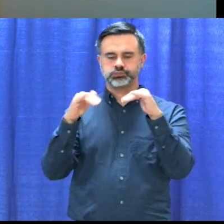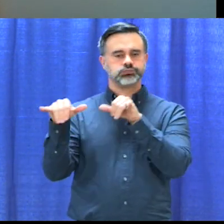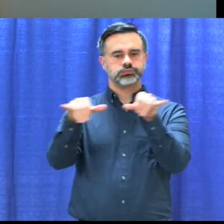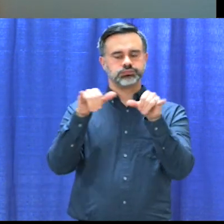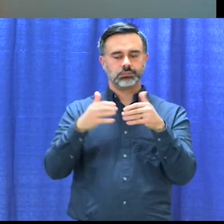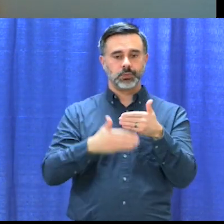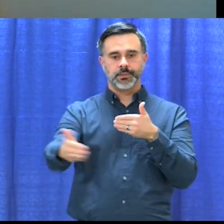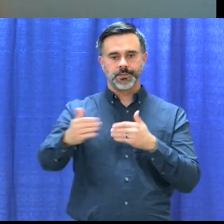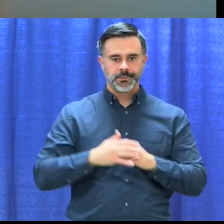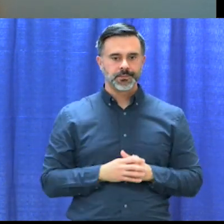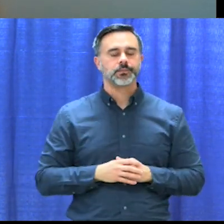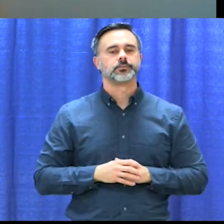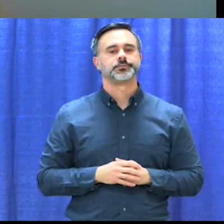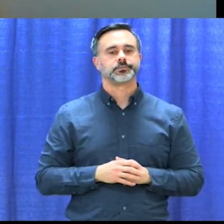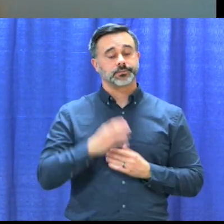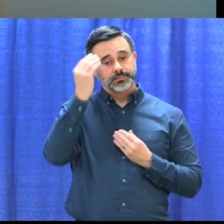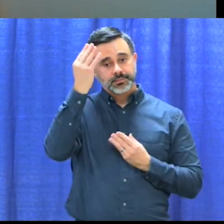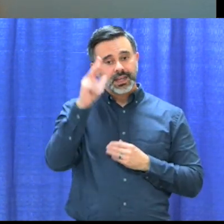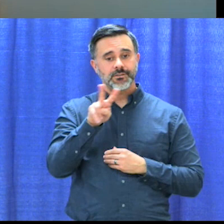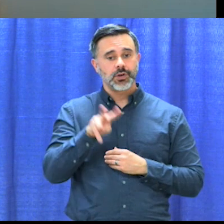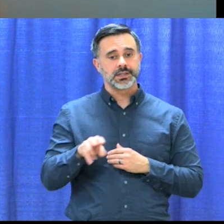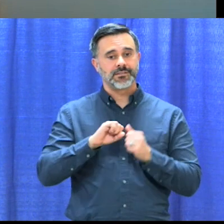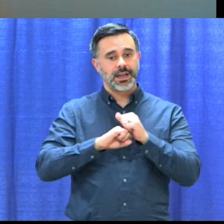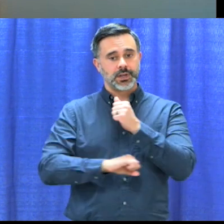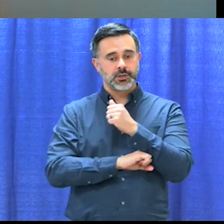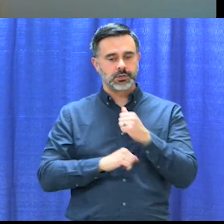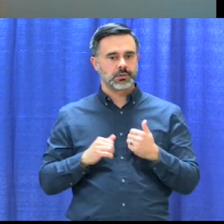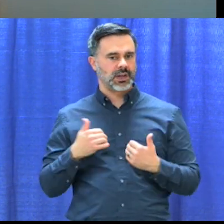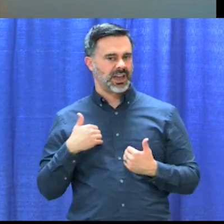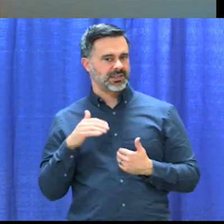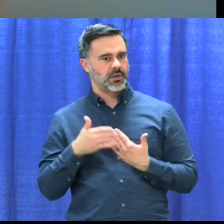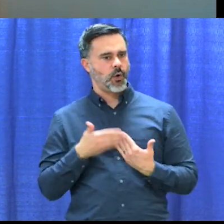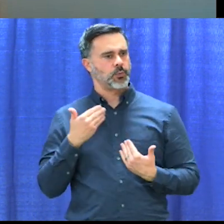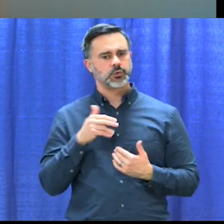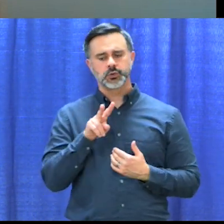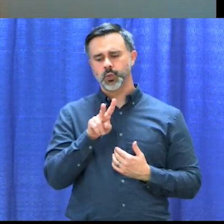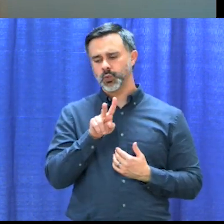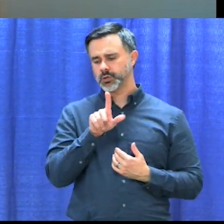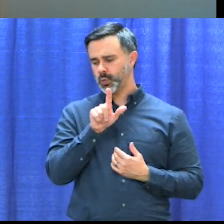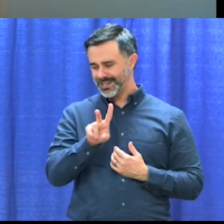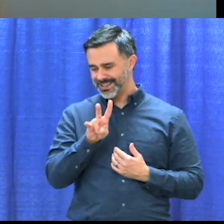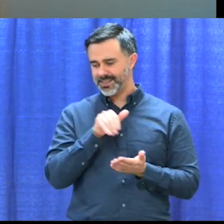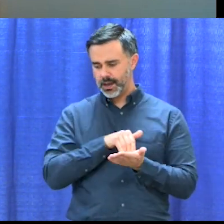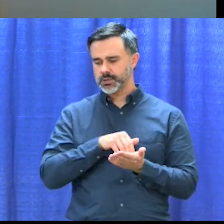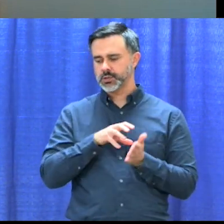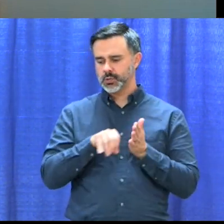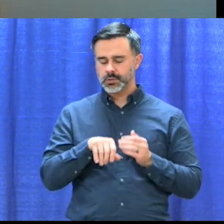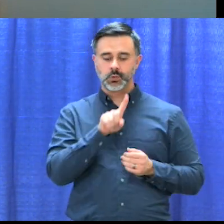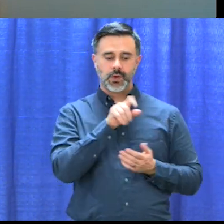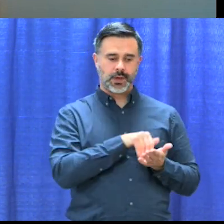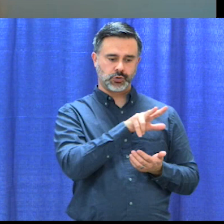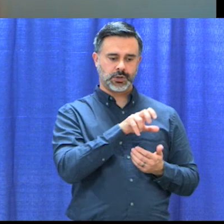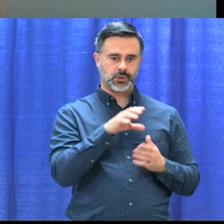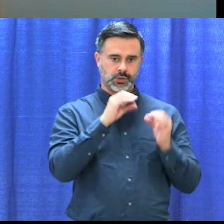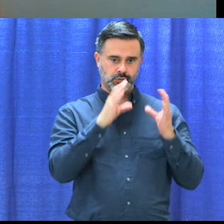Today the Verizon Foundation supports almost 27,000 students and 1,300 teachers at 40 Verizon